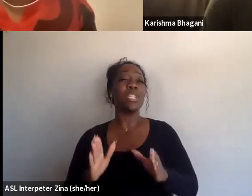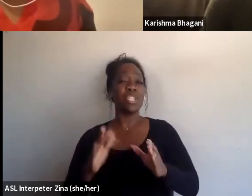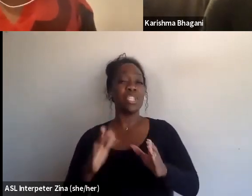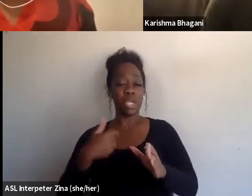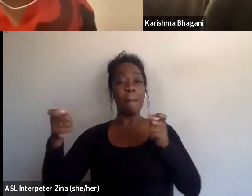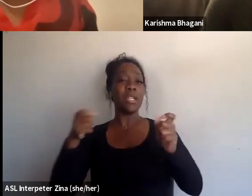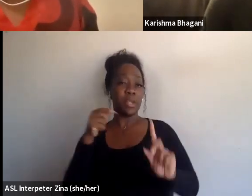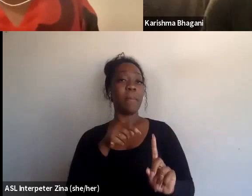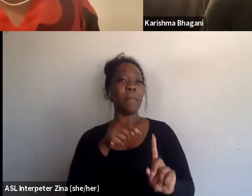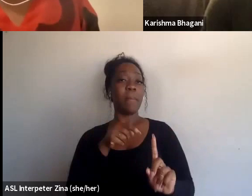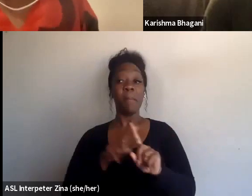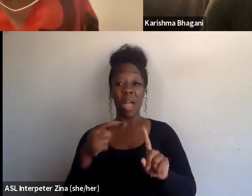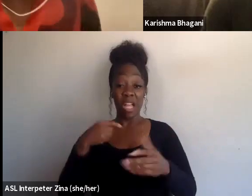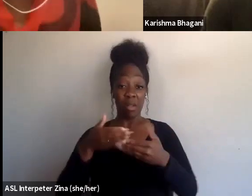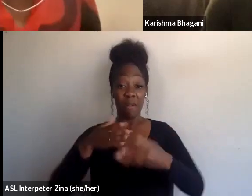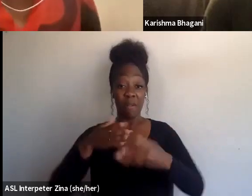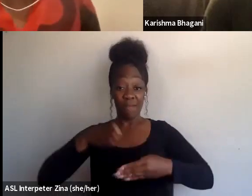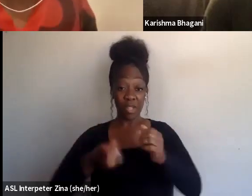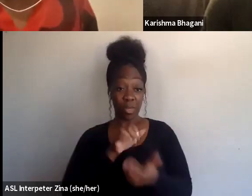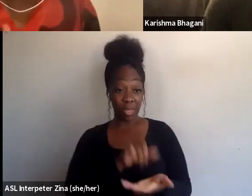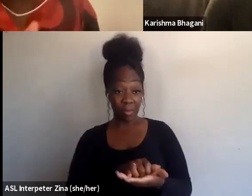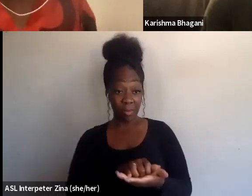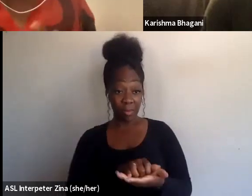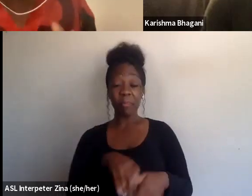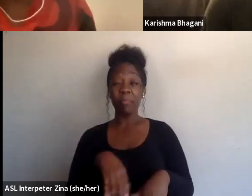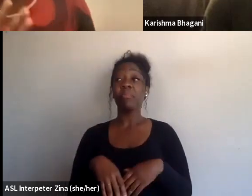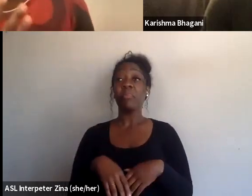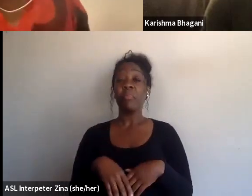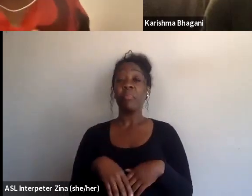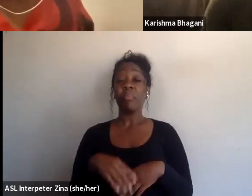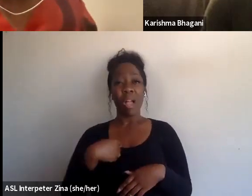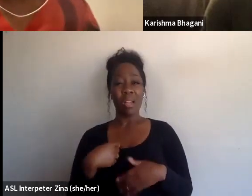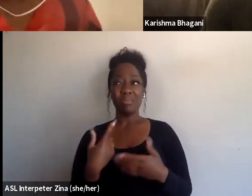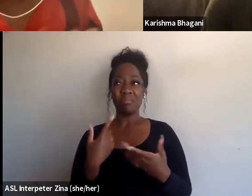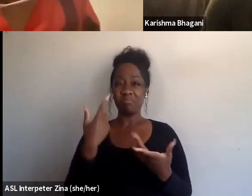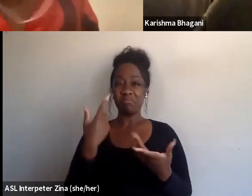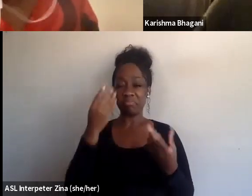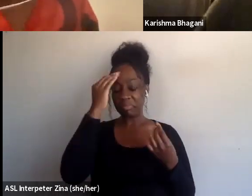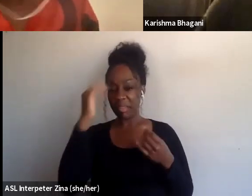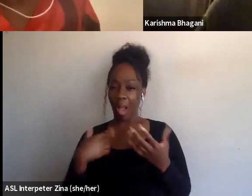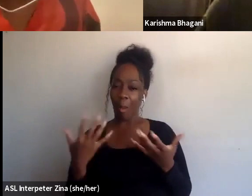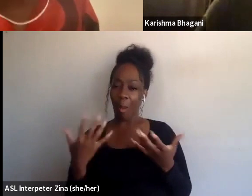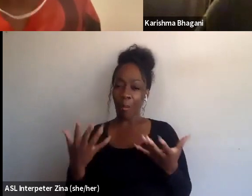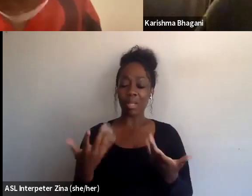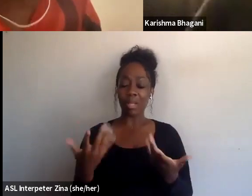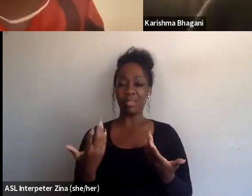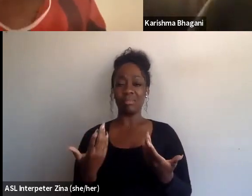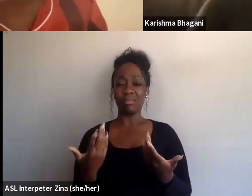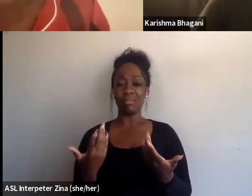and I sort of wanted to really get back into being in a space of wanting to create.